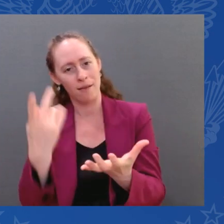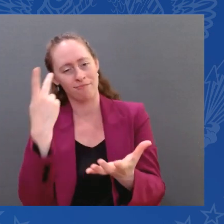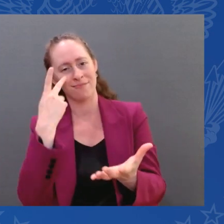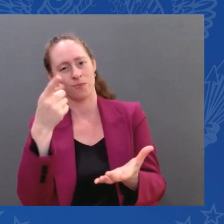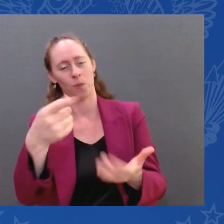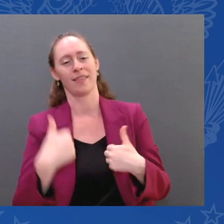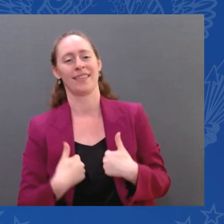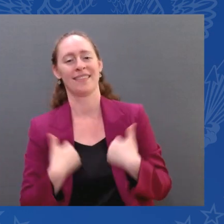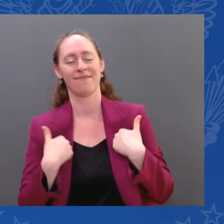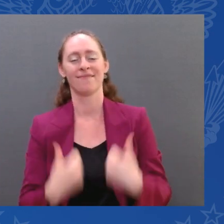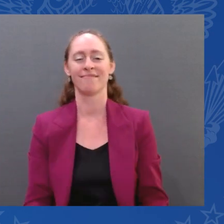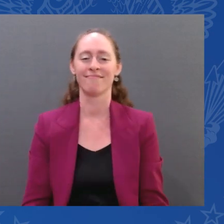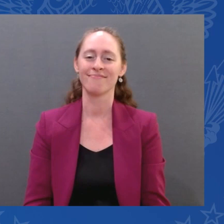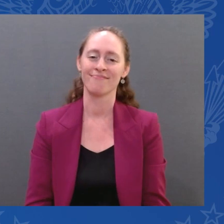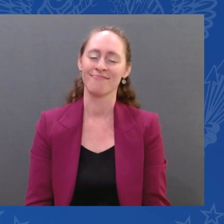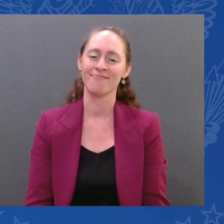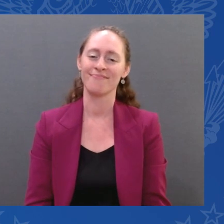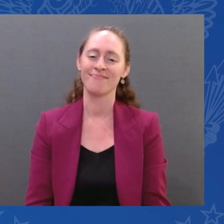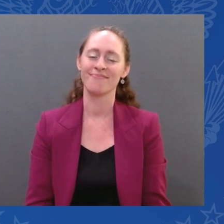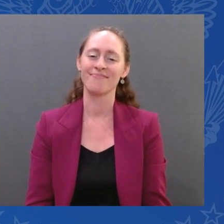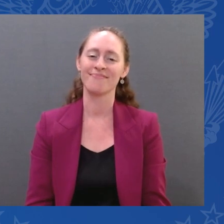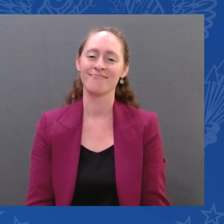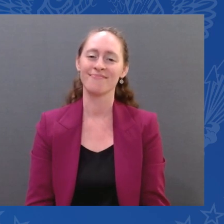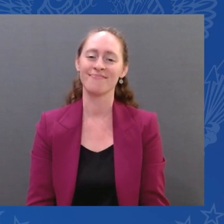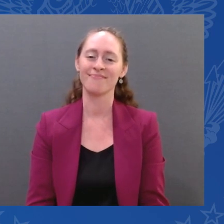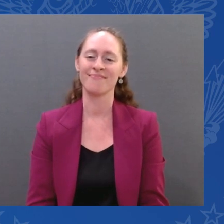Today, she receives our nation's highest civilian honor.